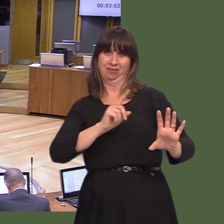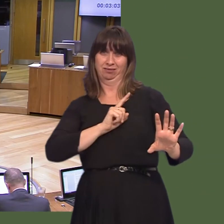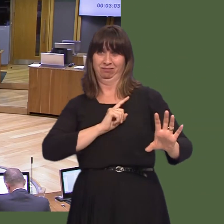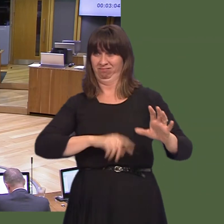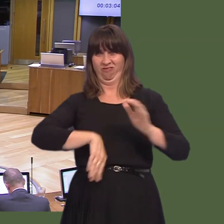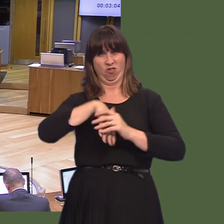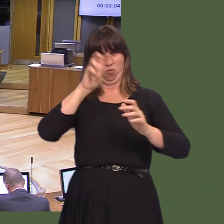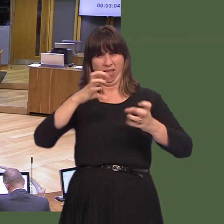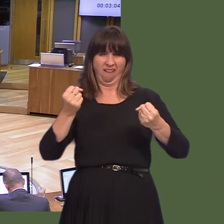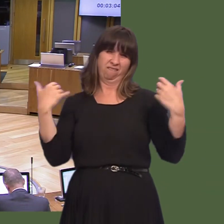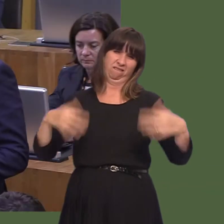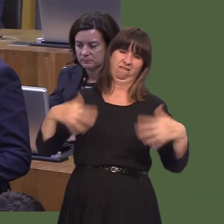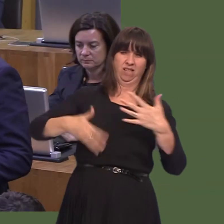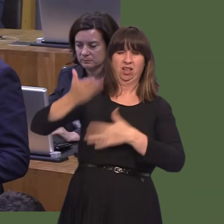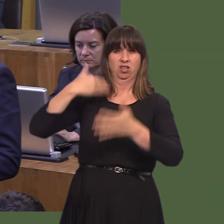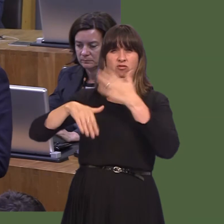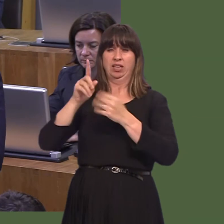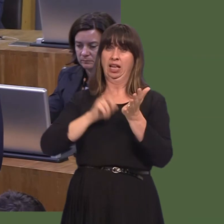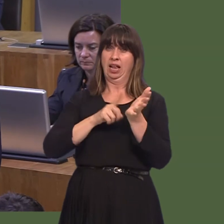I know, for example, if we talk about Llys Rhosyr, which I mentioned earlier on, that